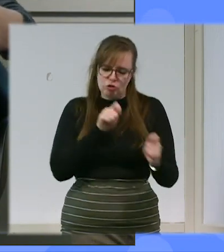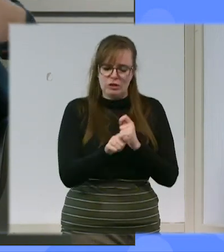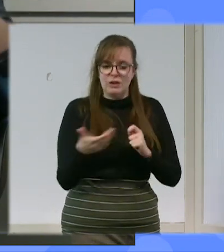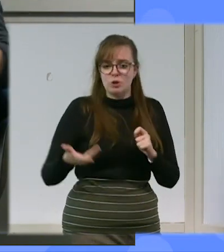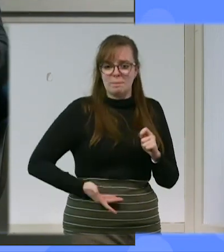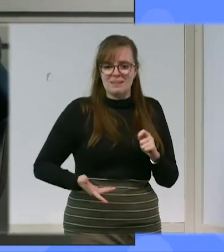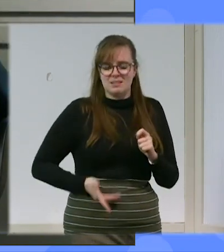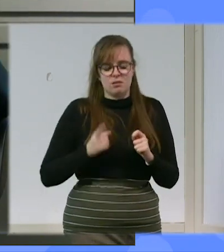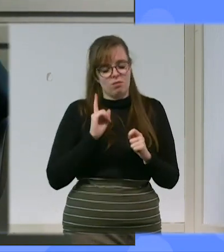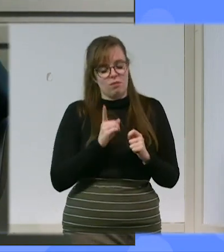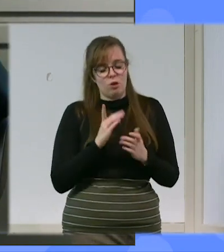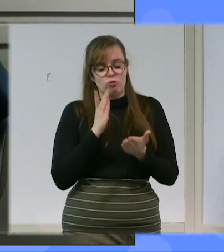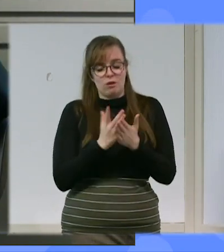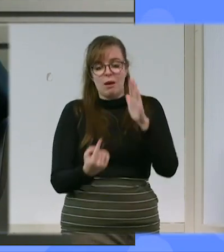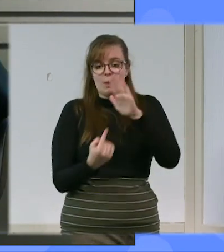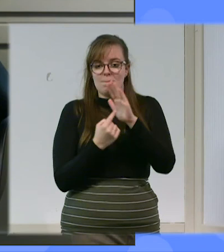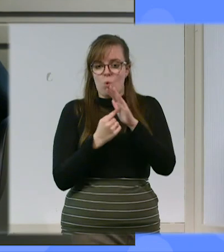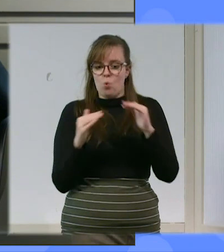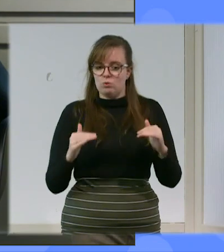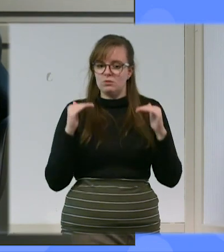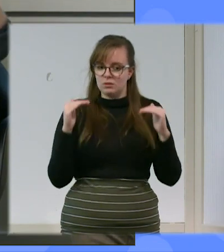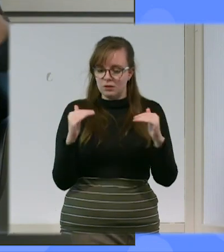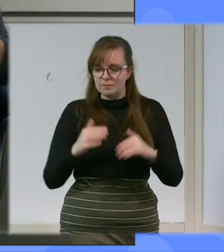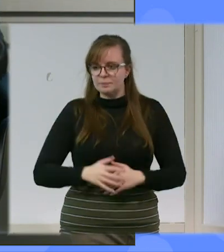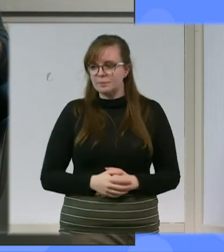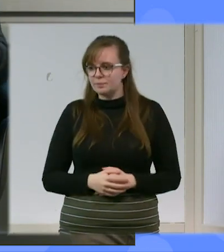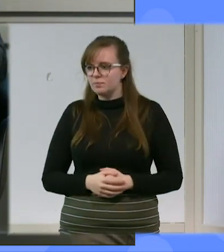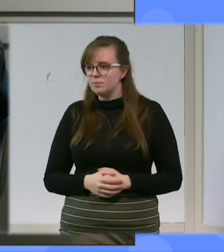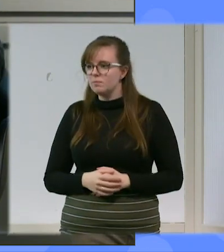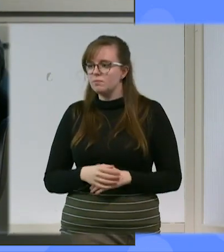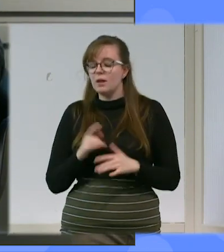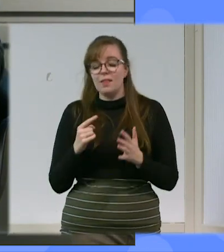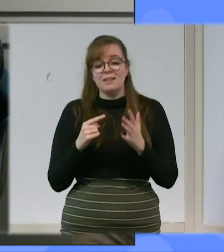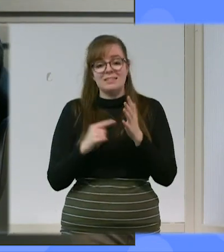really really important lever again I think that again that tax is just such